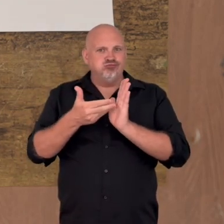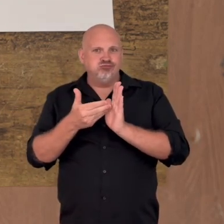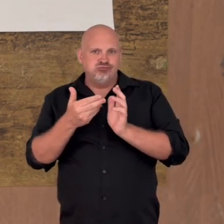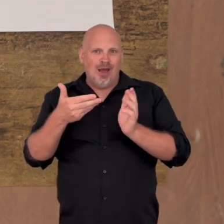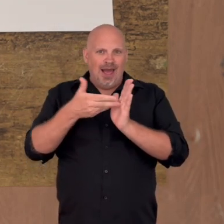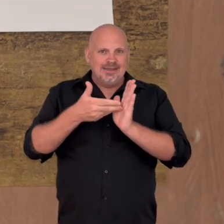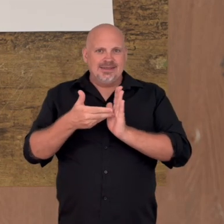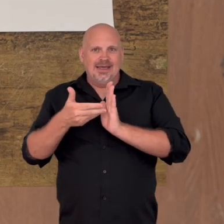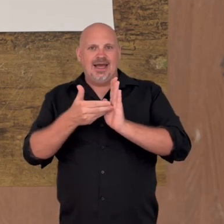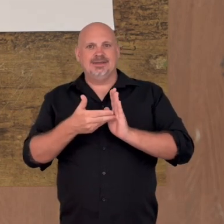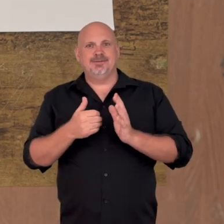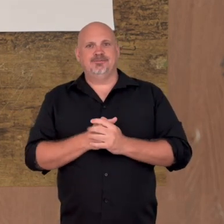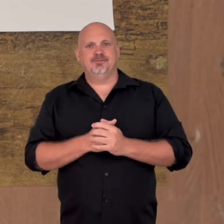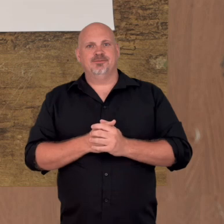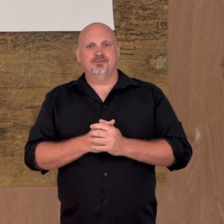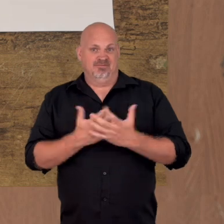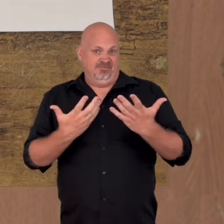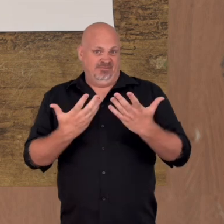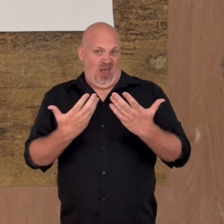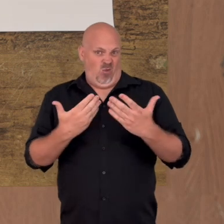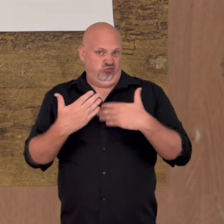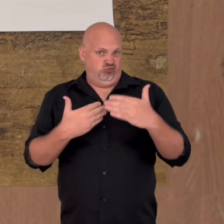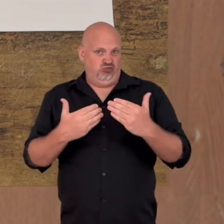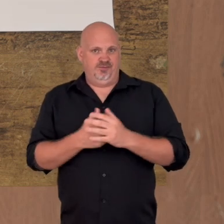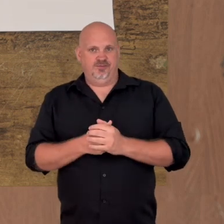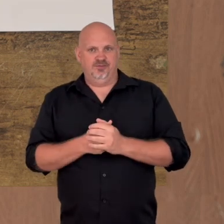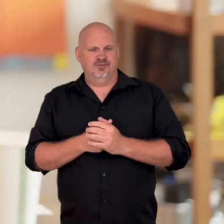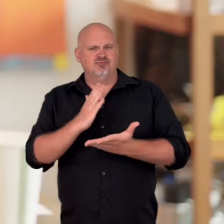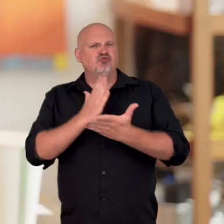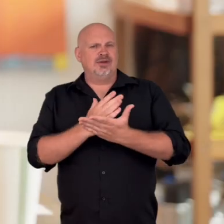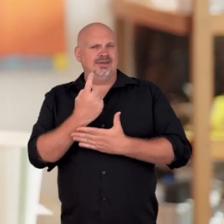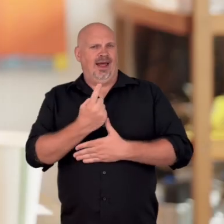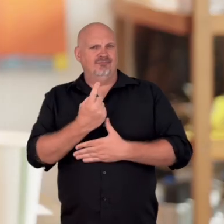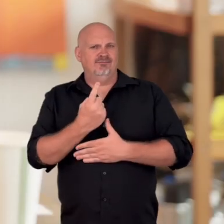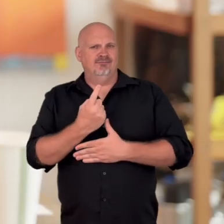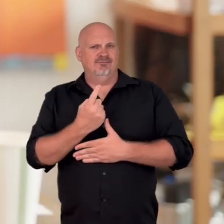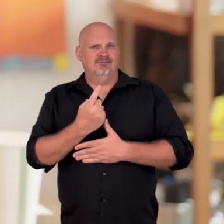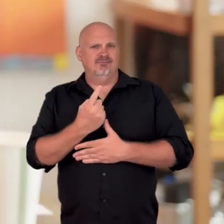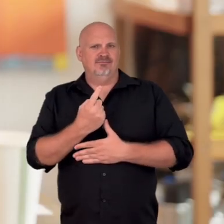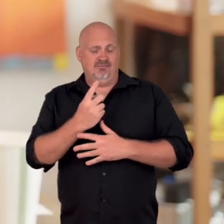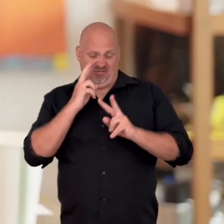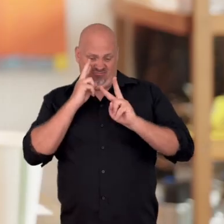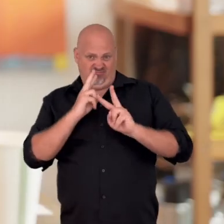just just look at what you're doing and do it do not overthink it